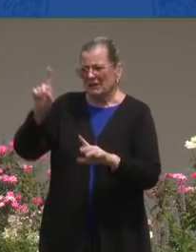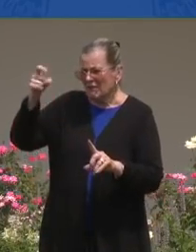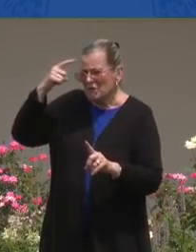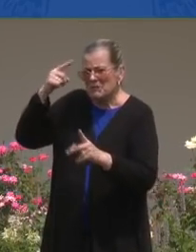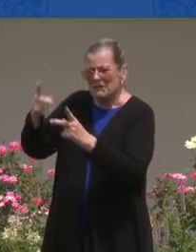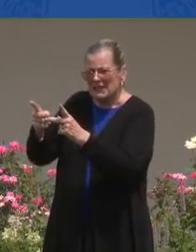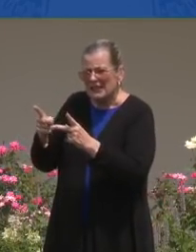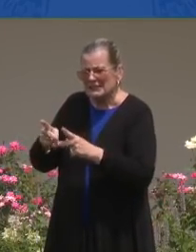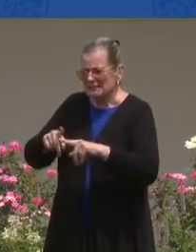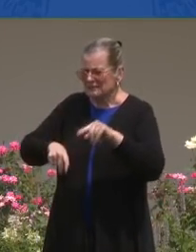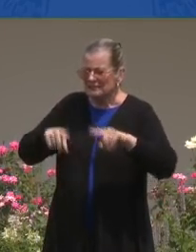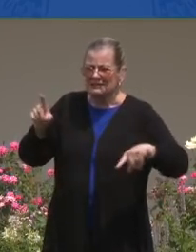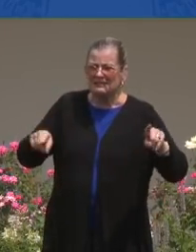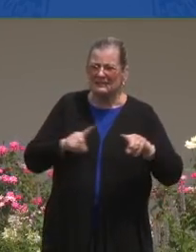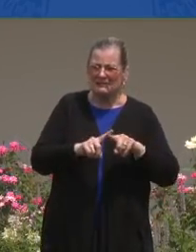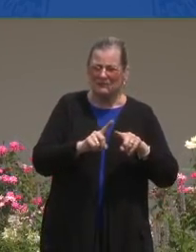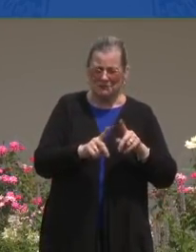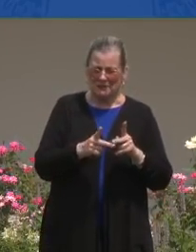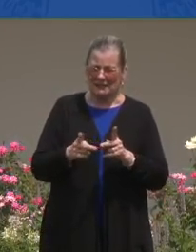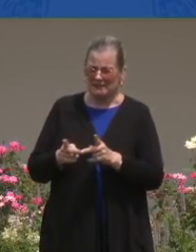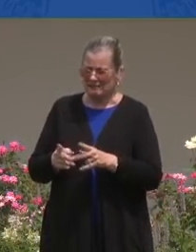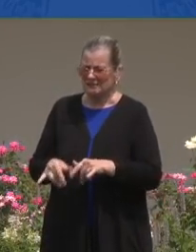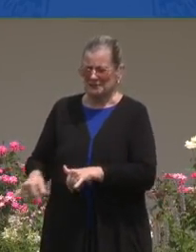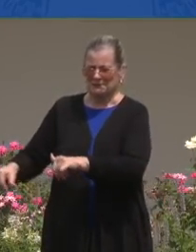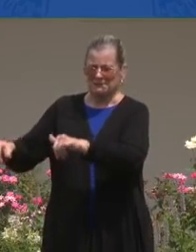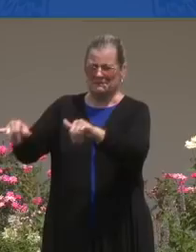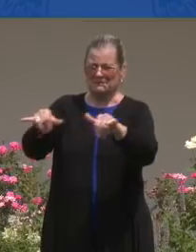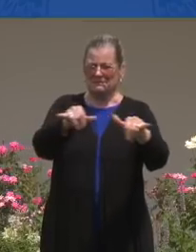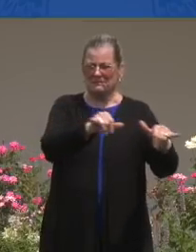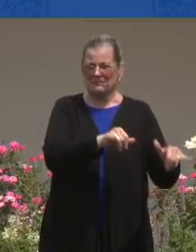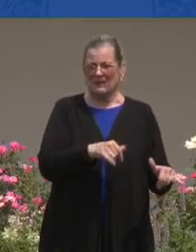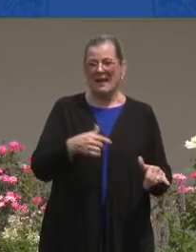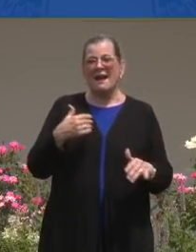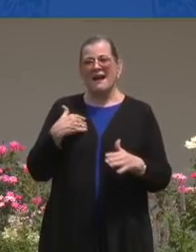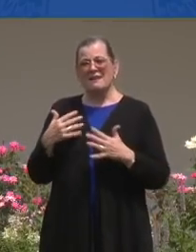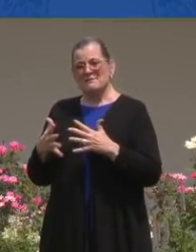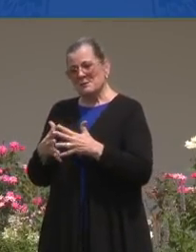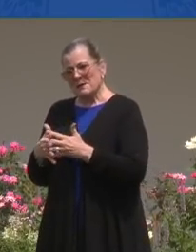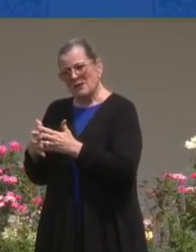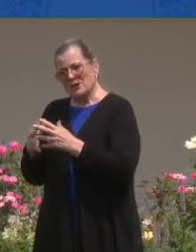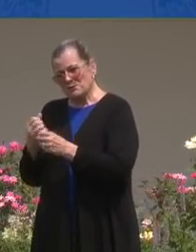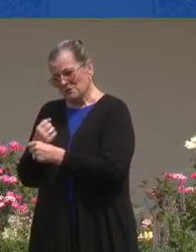we're able to include substantial support for schools to better serve students with disabilities